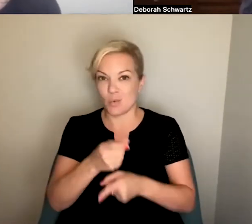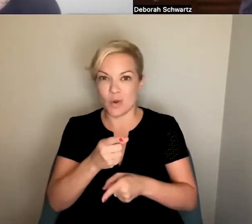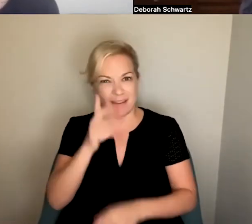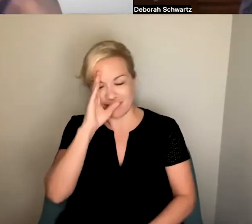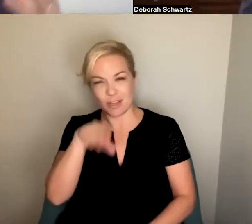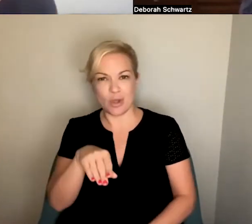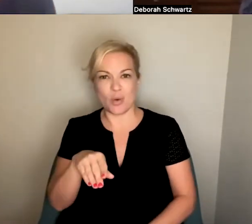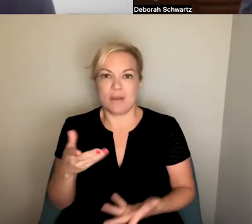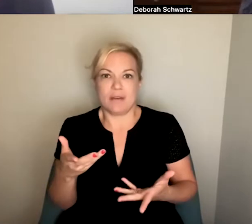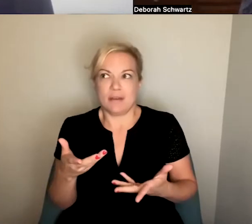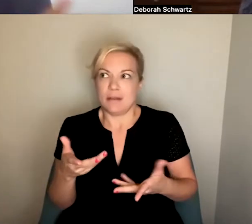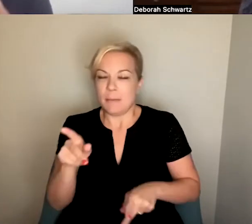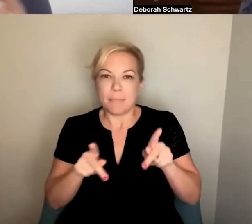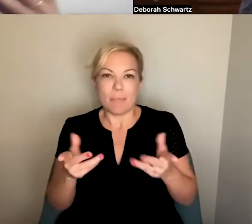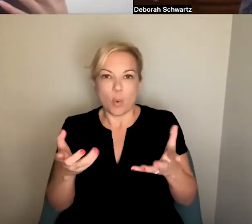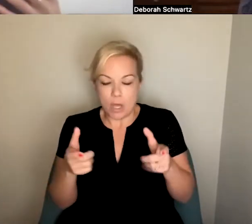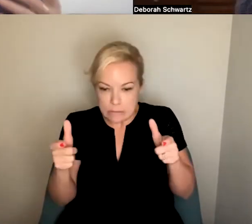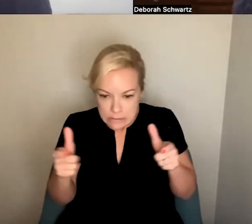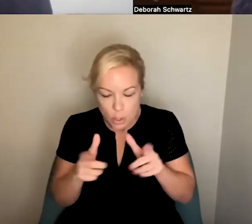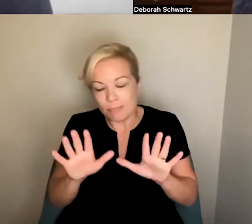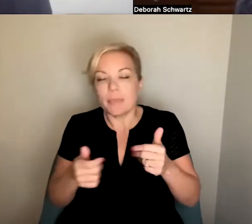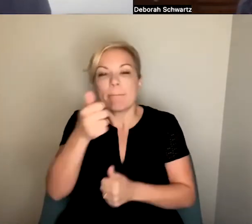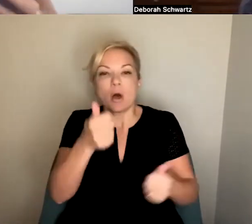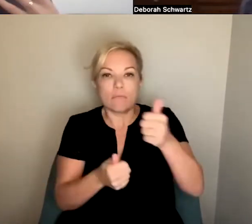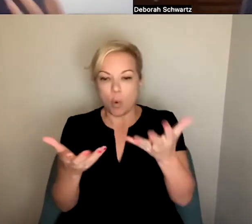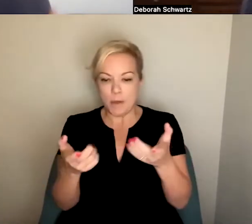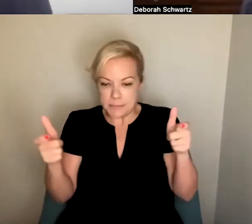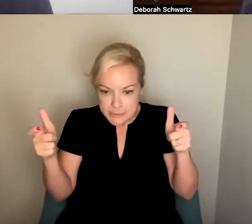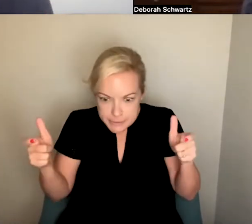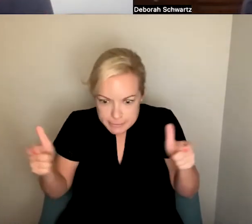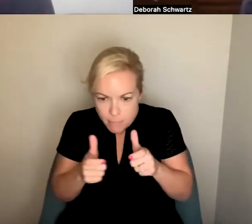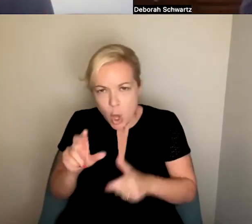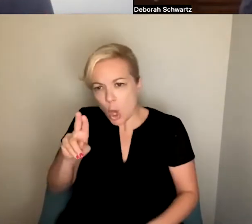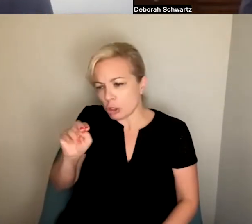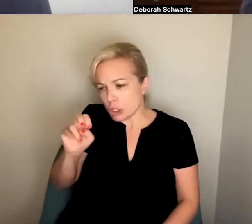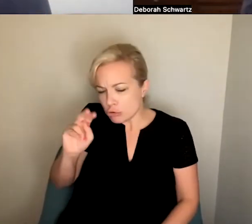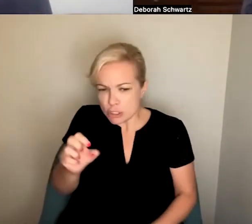they they want the smallest unions possible, and the most divided and separate groups of